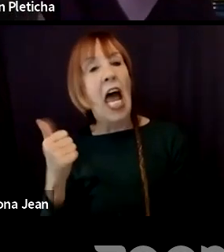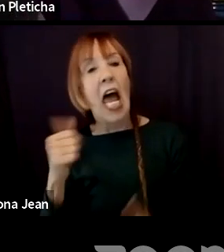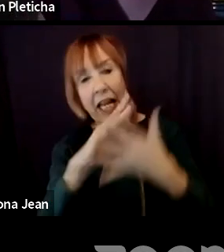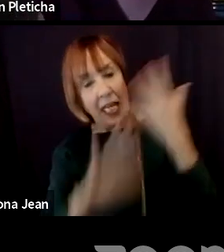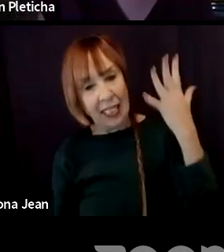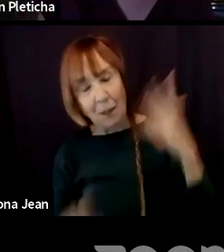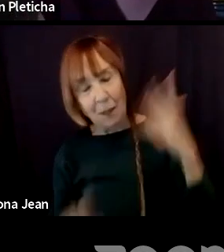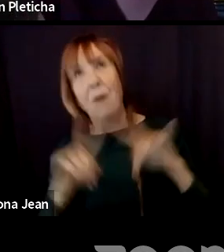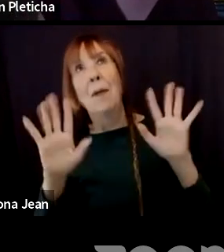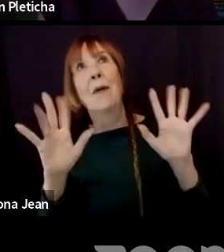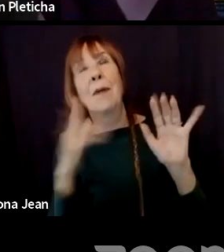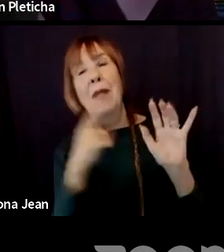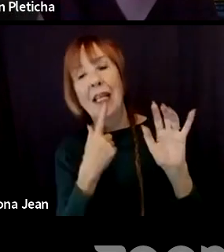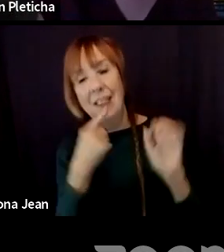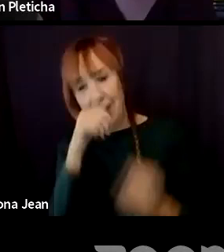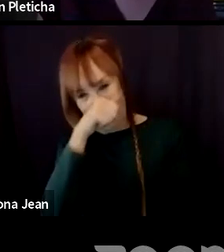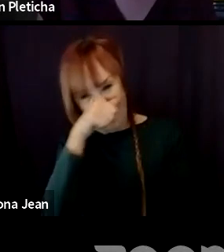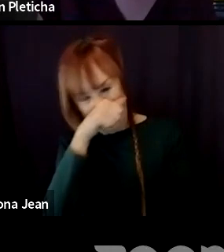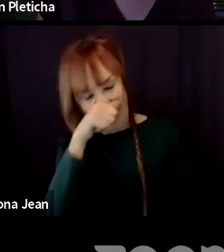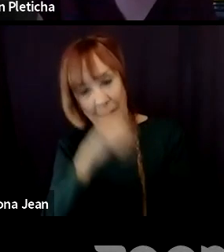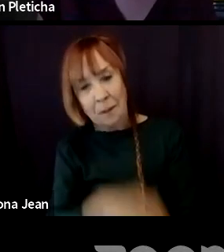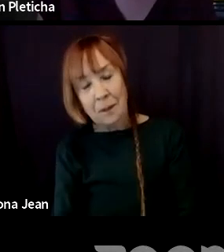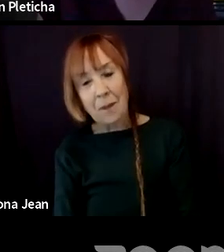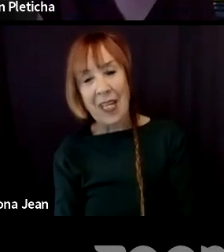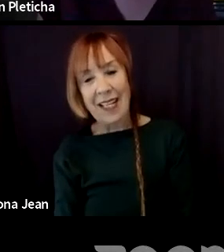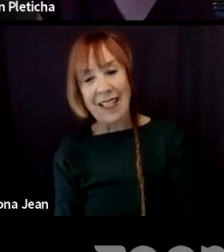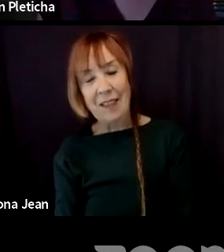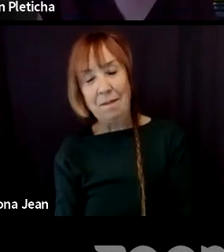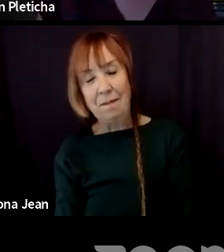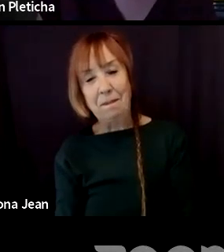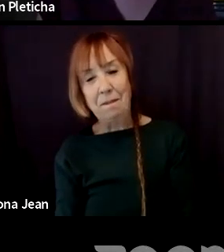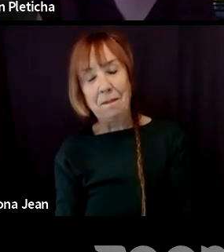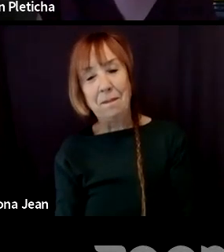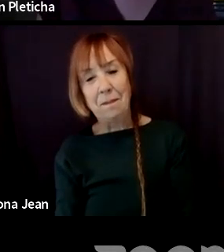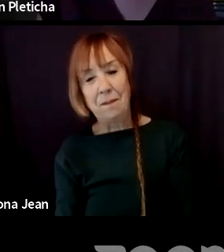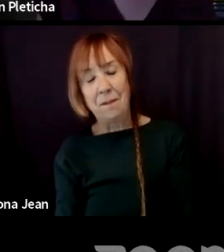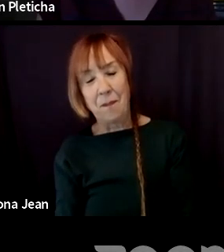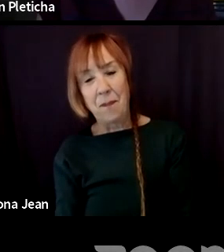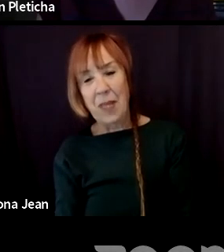which one, I'm just gonna throwing out. People-- Make the worst worst.